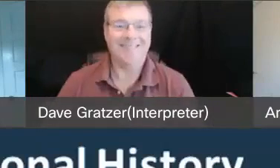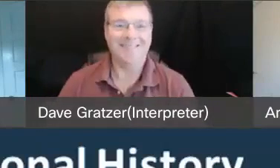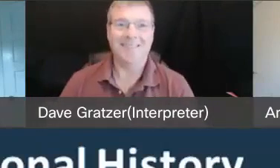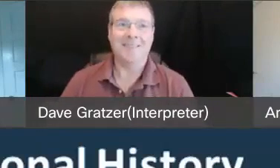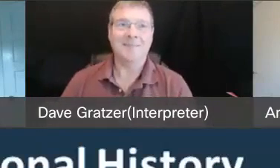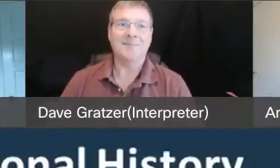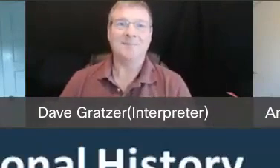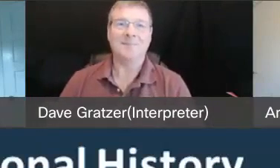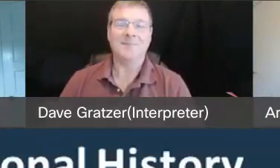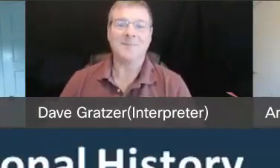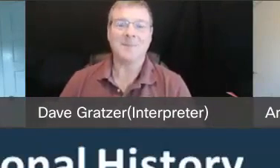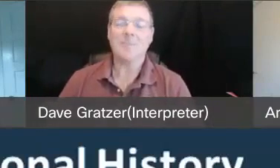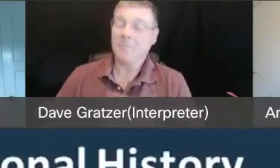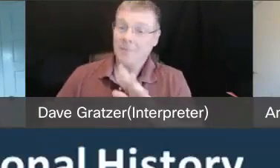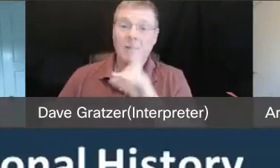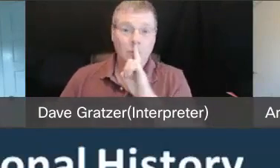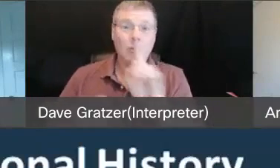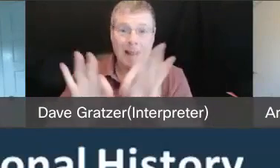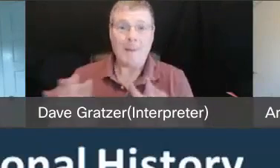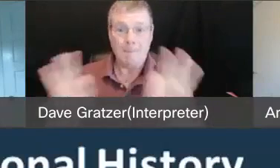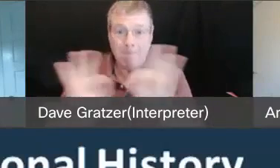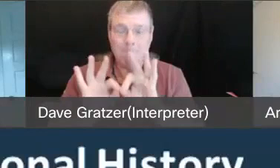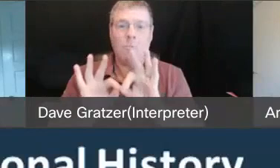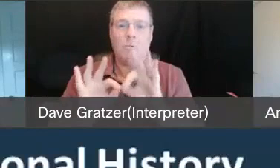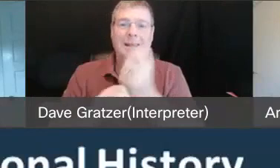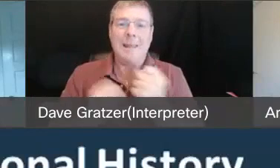So it's really important to get as many jobs as you can